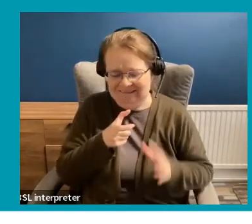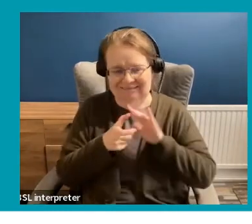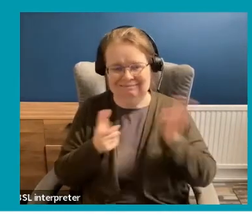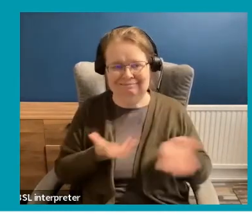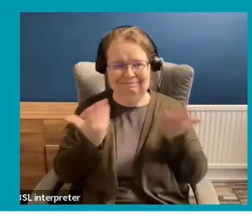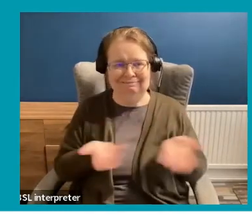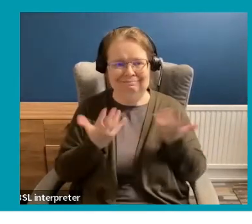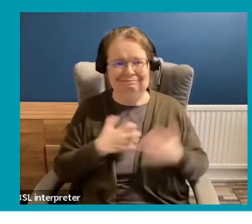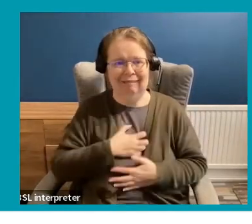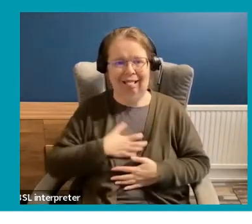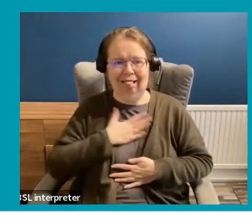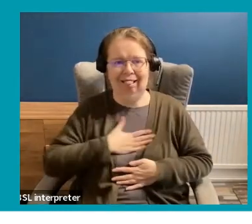that's absolutely central.